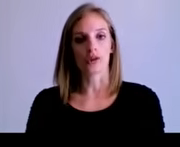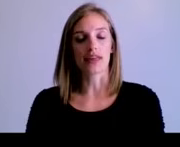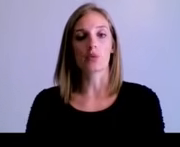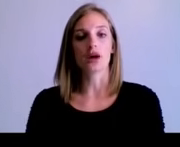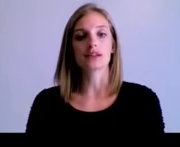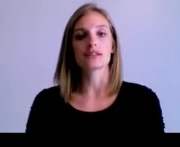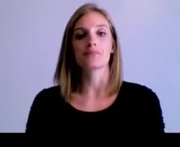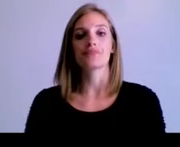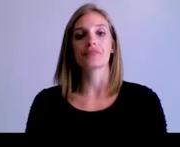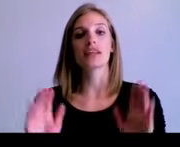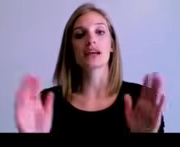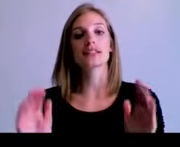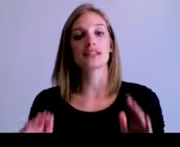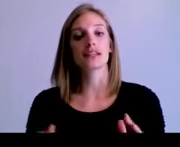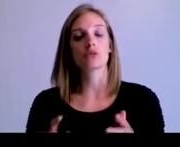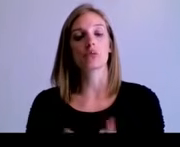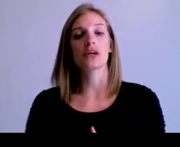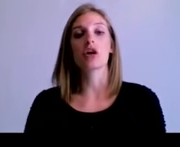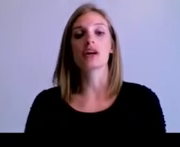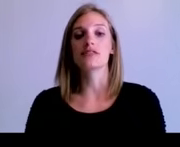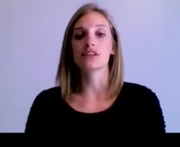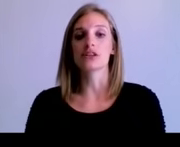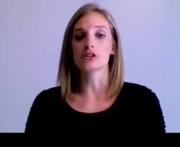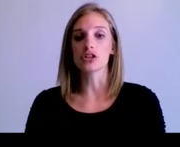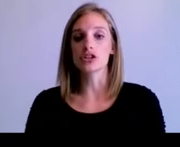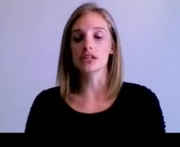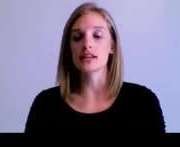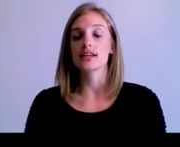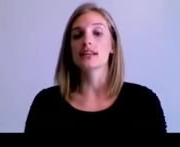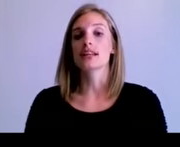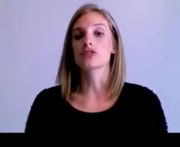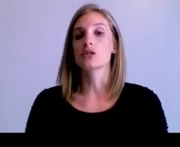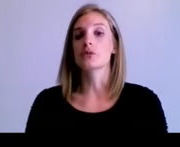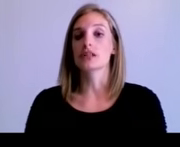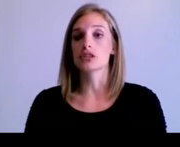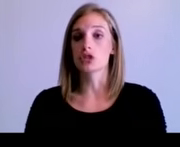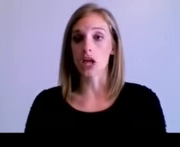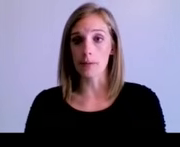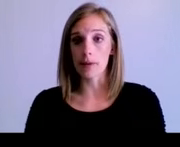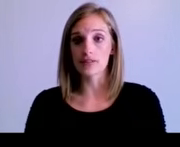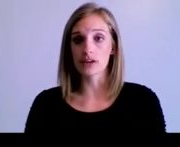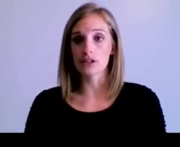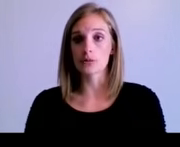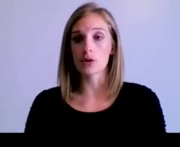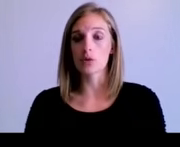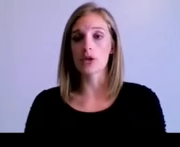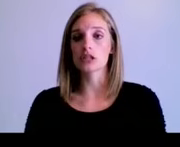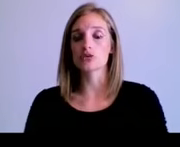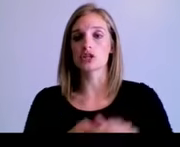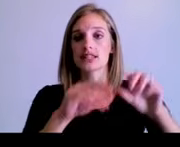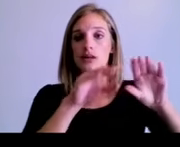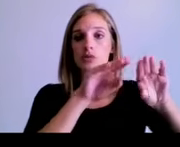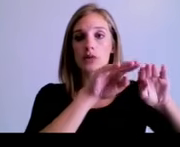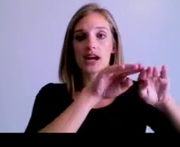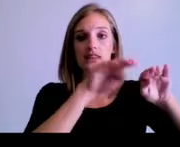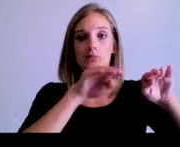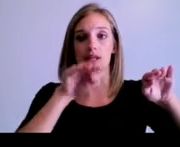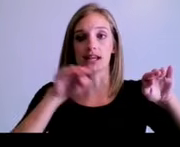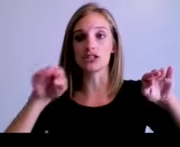The next C is what we call configuration. That is going to be the shape of the fingerspelled word so just like when we had the blanks you